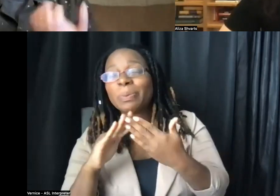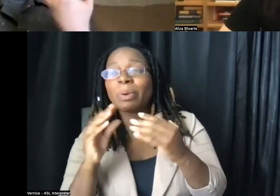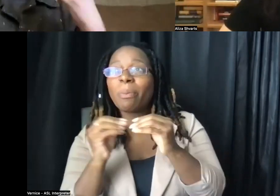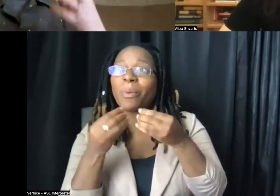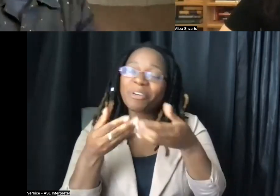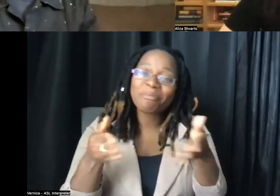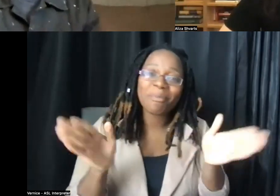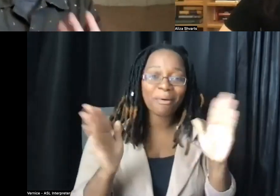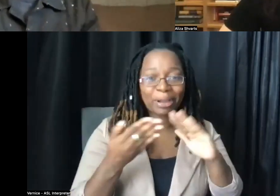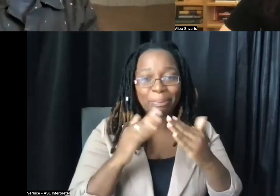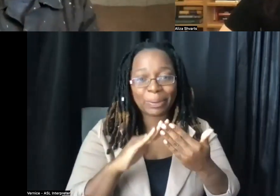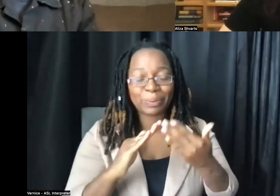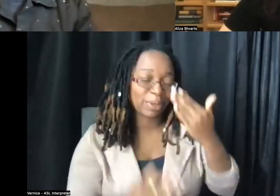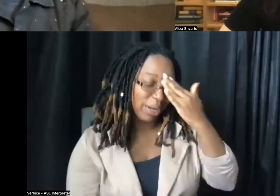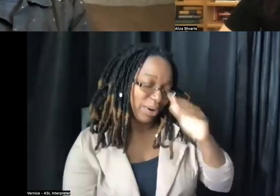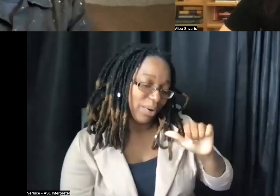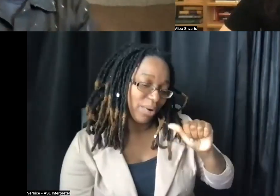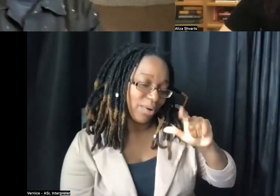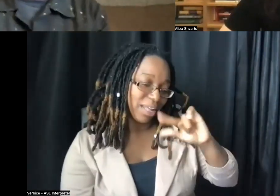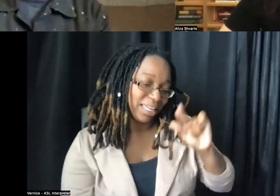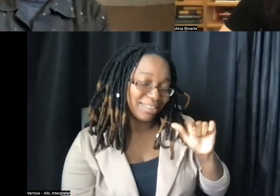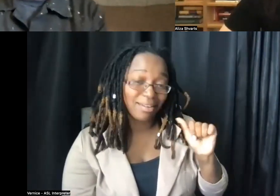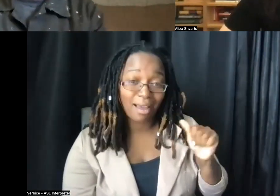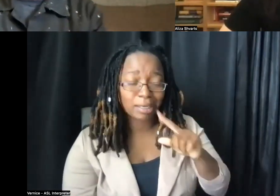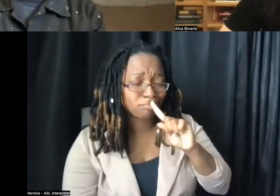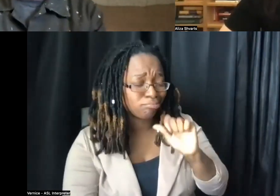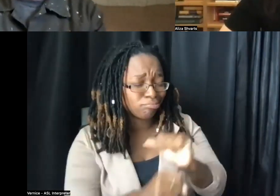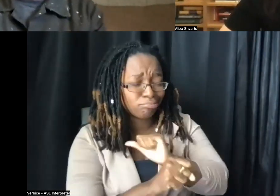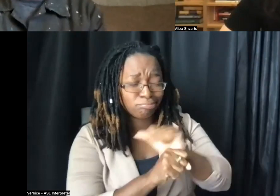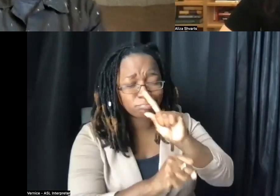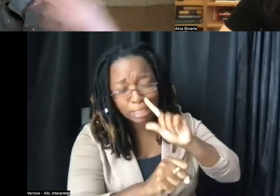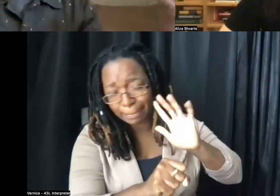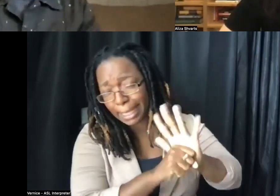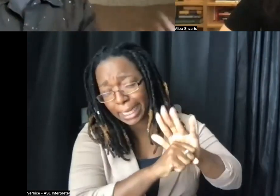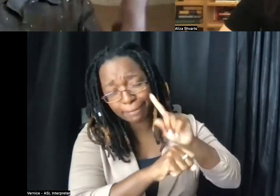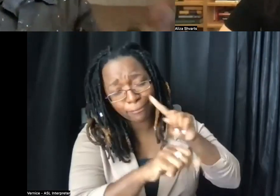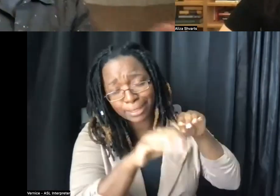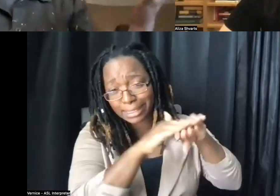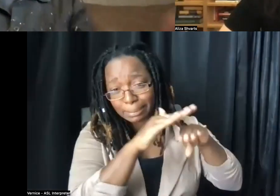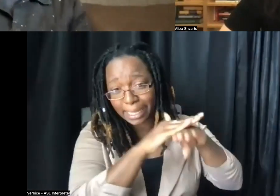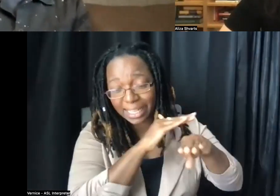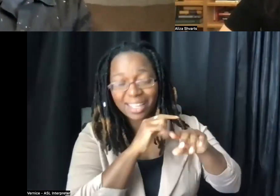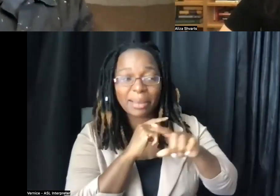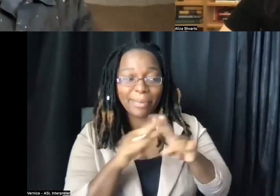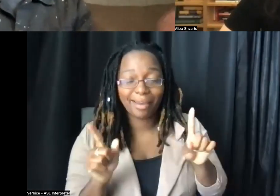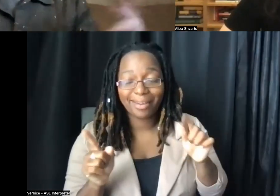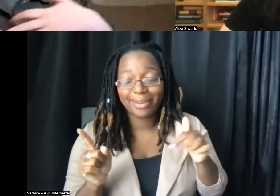as a community, as a broader community, I know we are both extremely committed to accessibility.